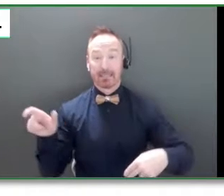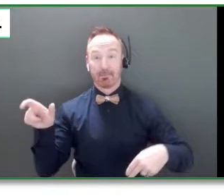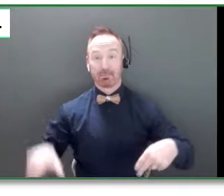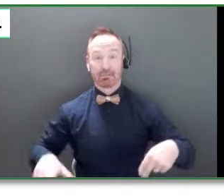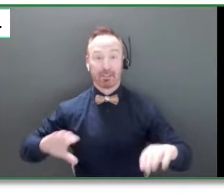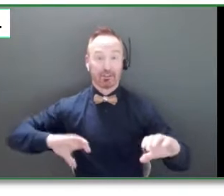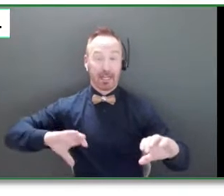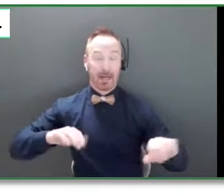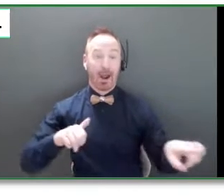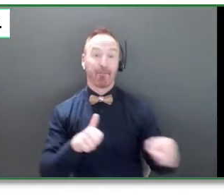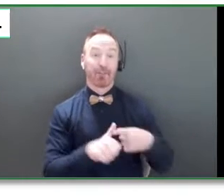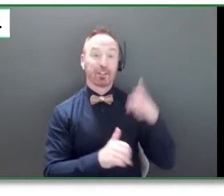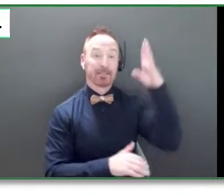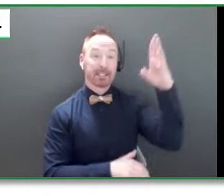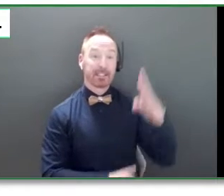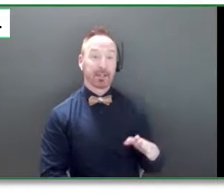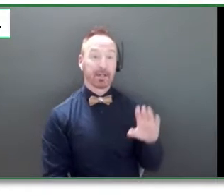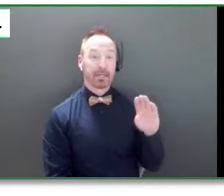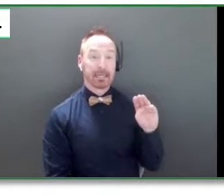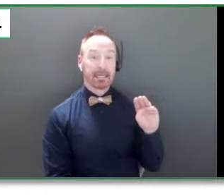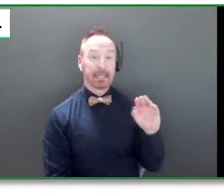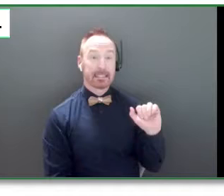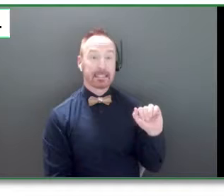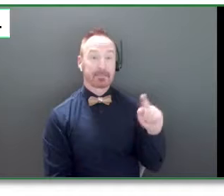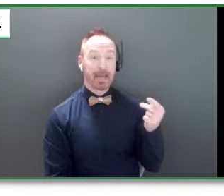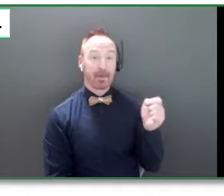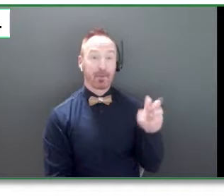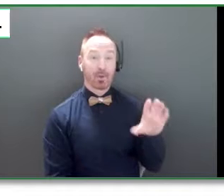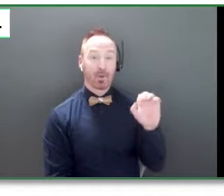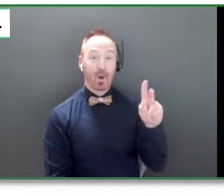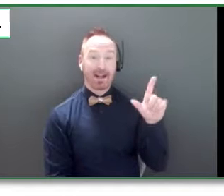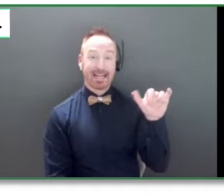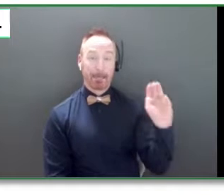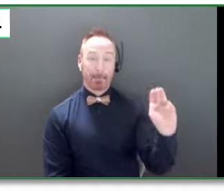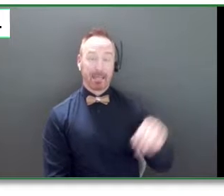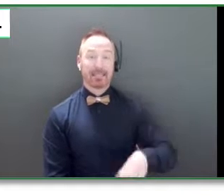Corkum. Regardless of living with cerebral palsy, Matthew earned his PhD in